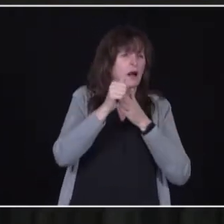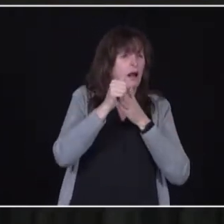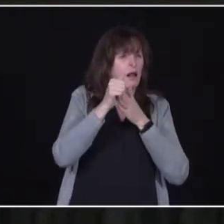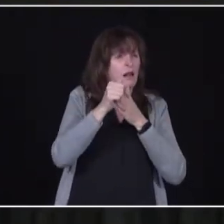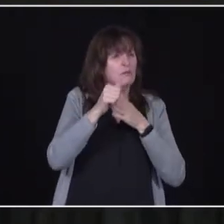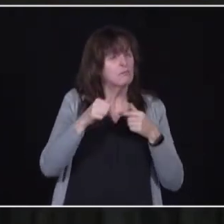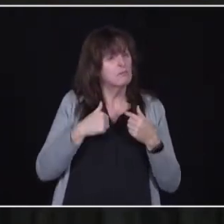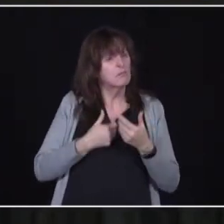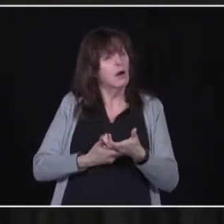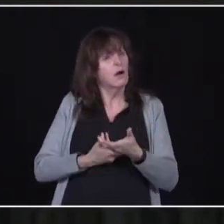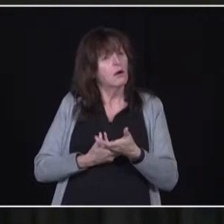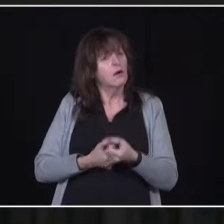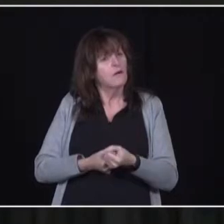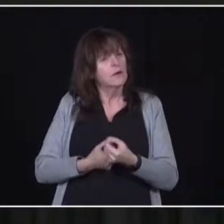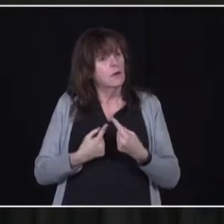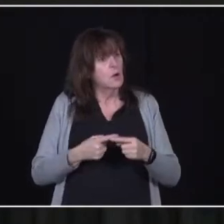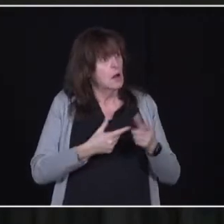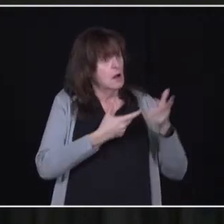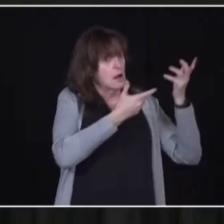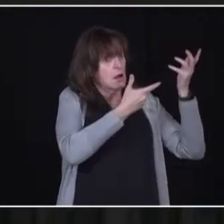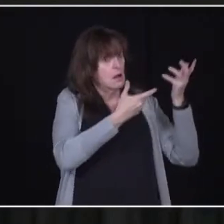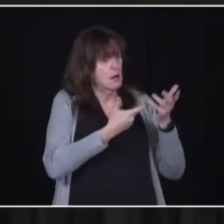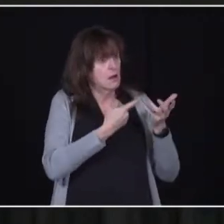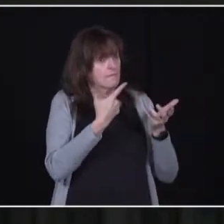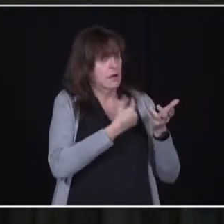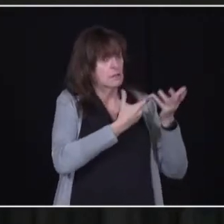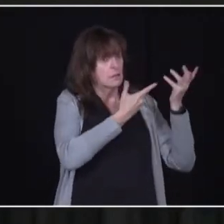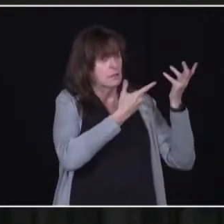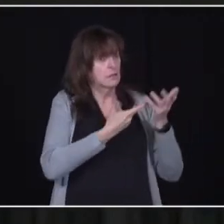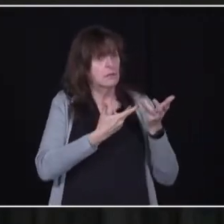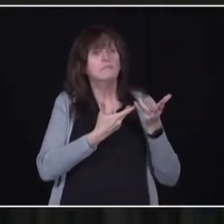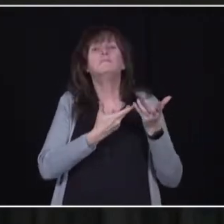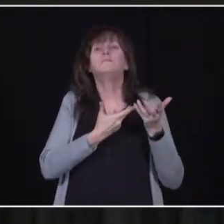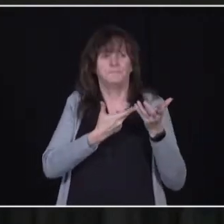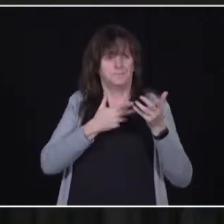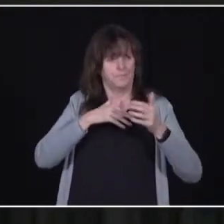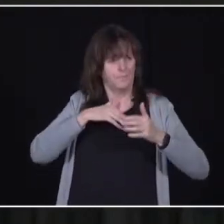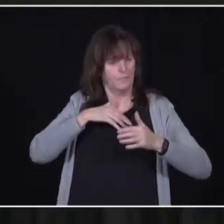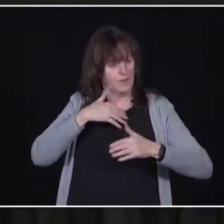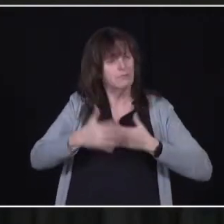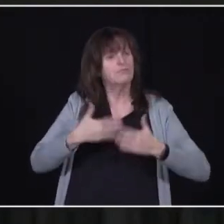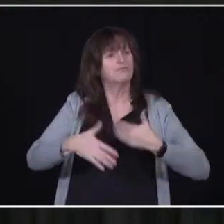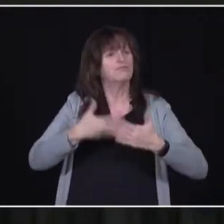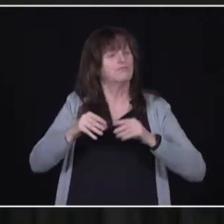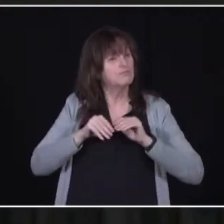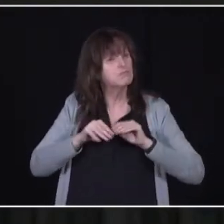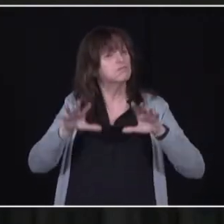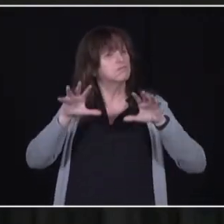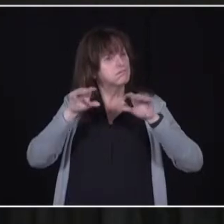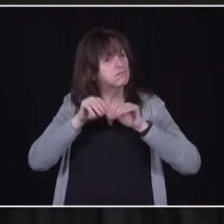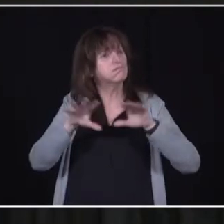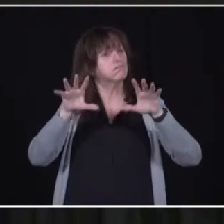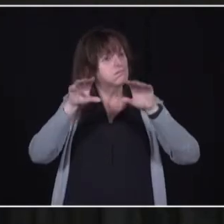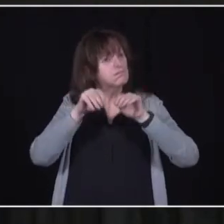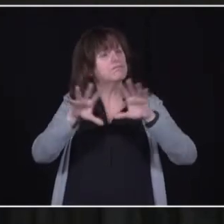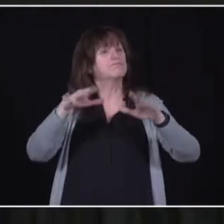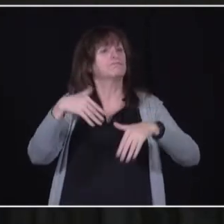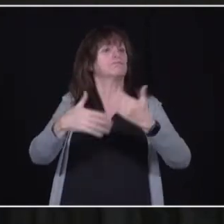are many across the province and I am confident we have more vaccines and we will be able to ramp this up.